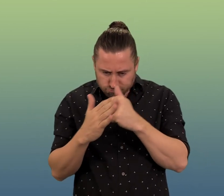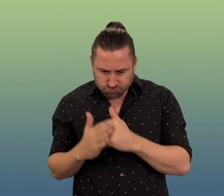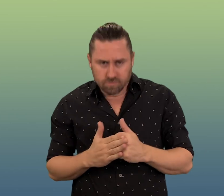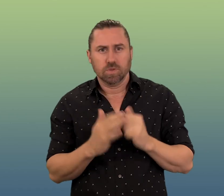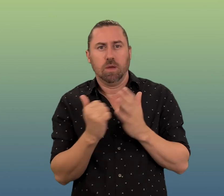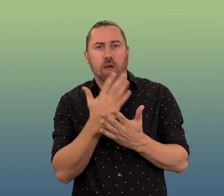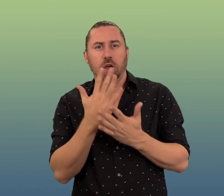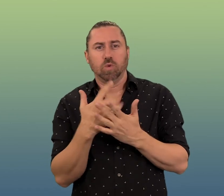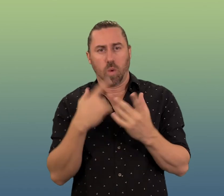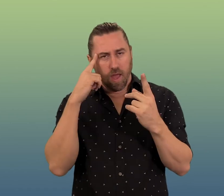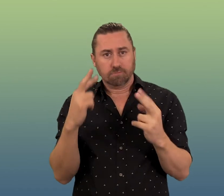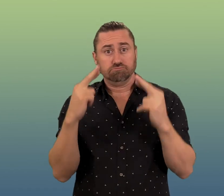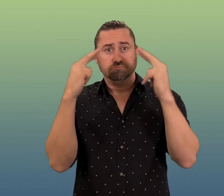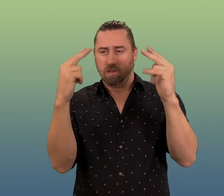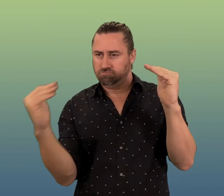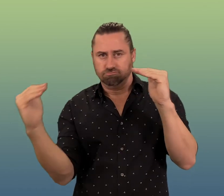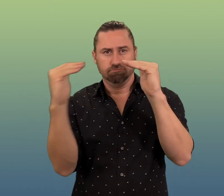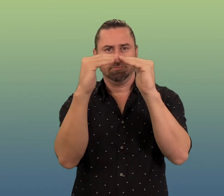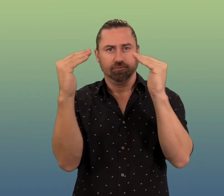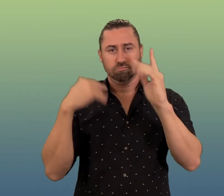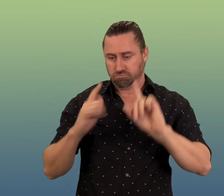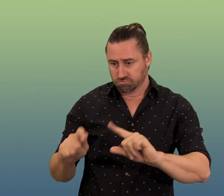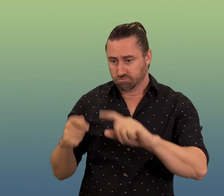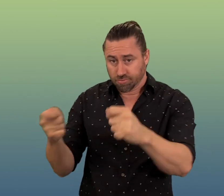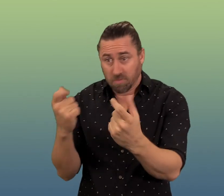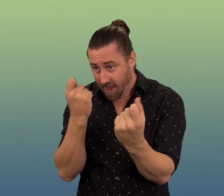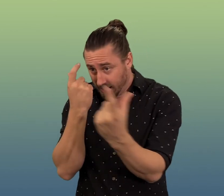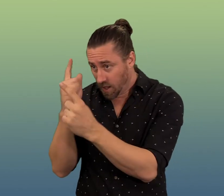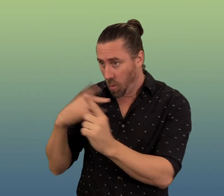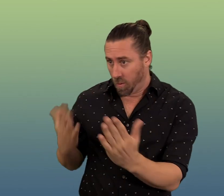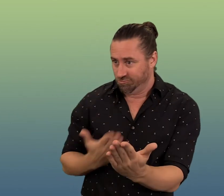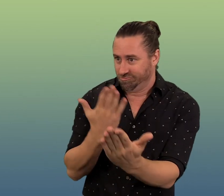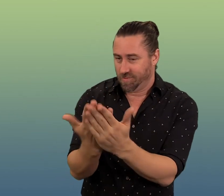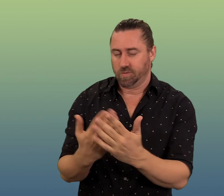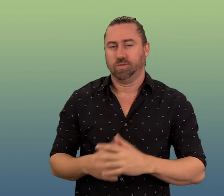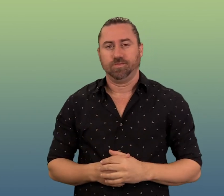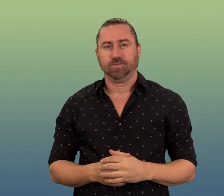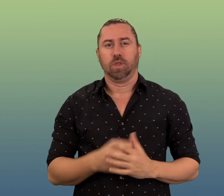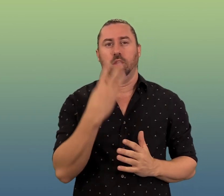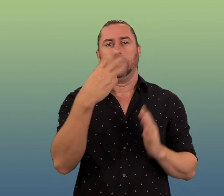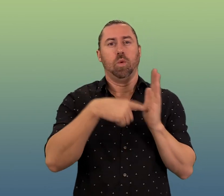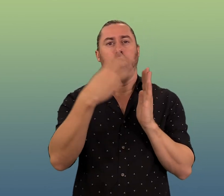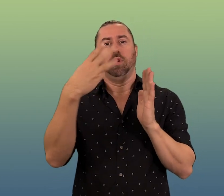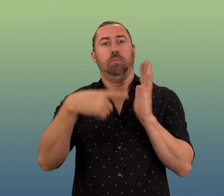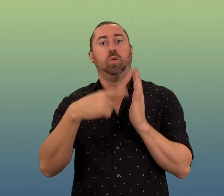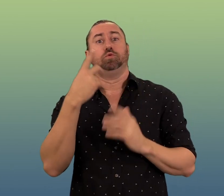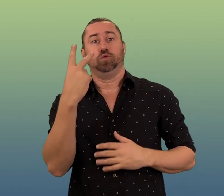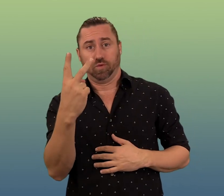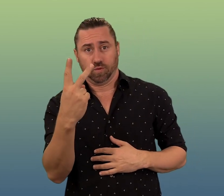to ensure the expectations are delivered and understood by our customers. Three point three point two.